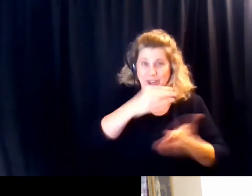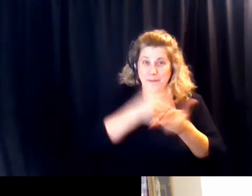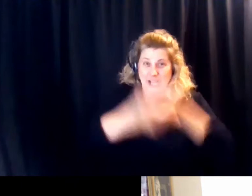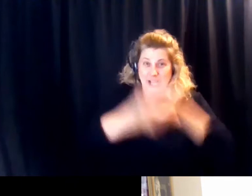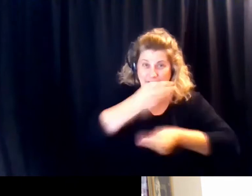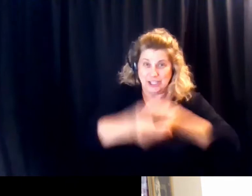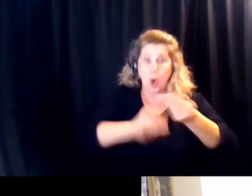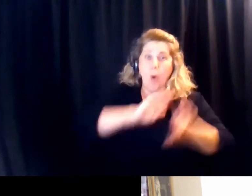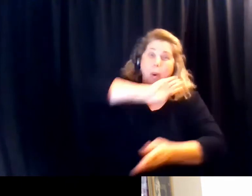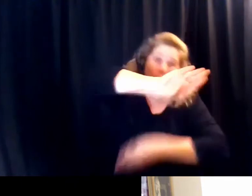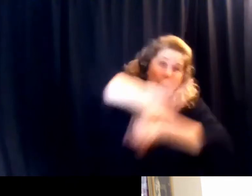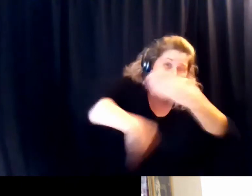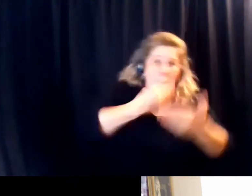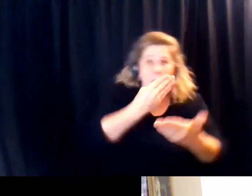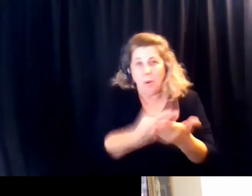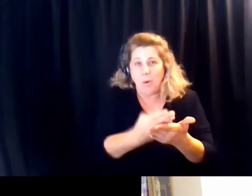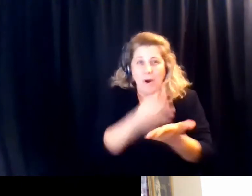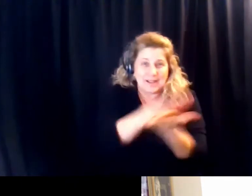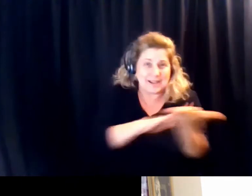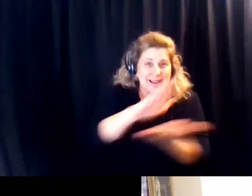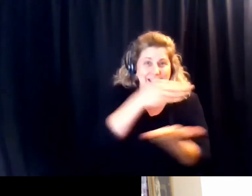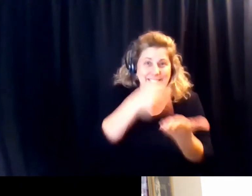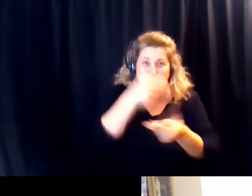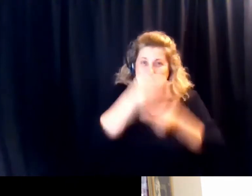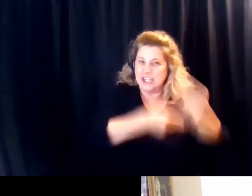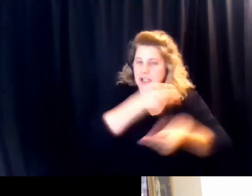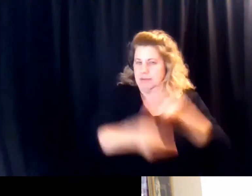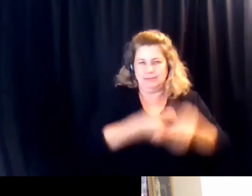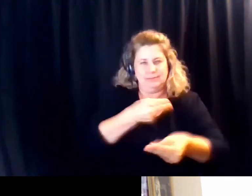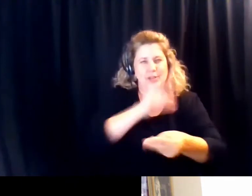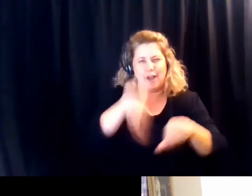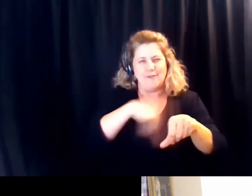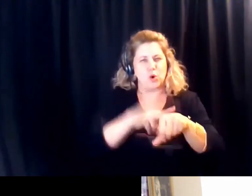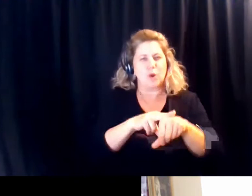Judith Heumann: Okay, so there are many ways to look at this. One of them is, you're not the only one.